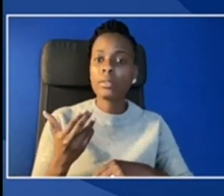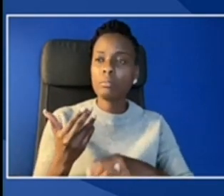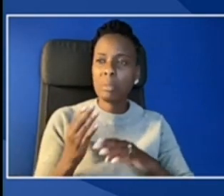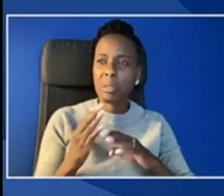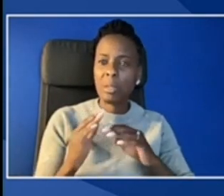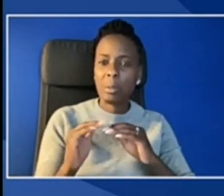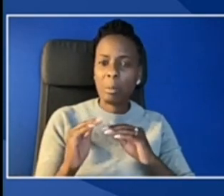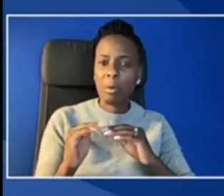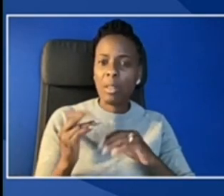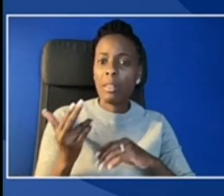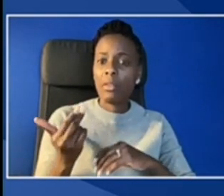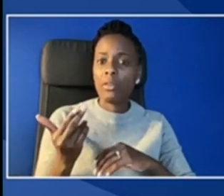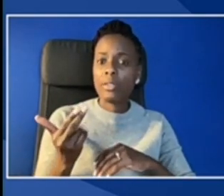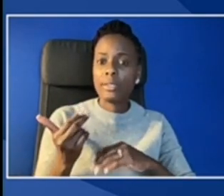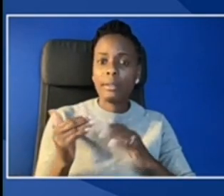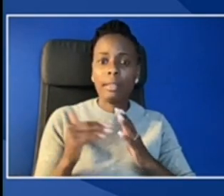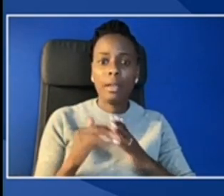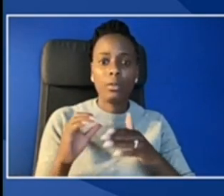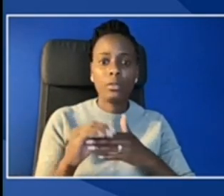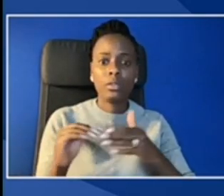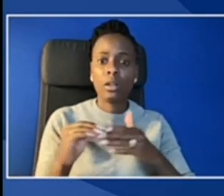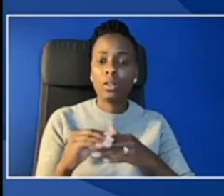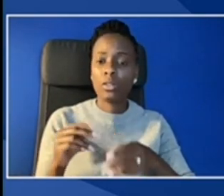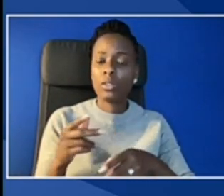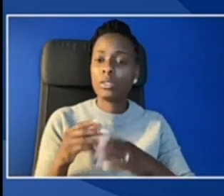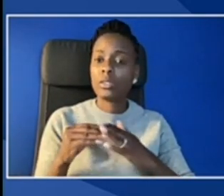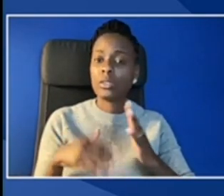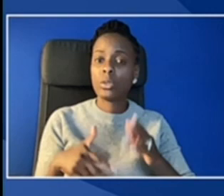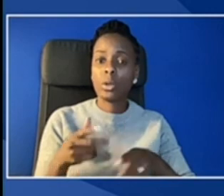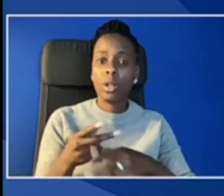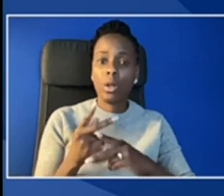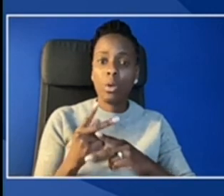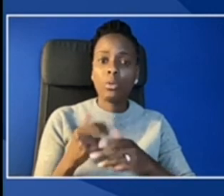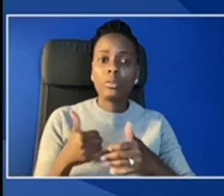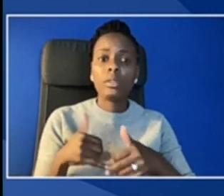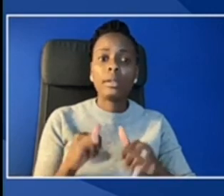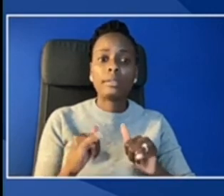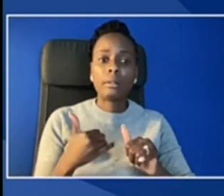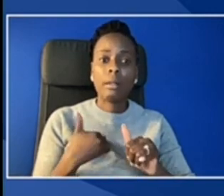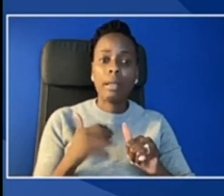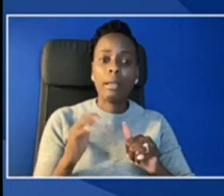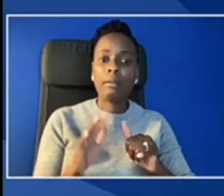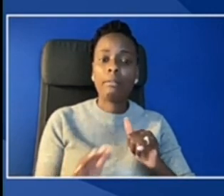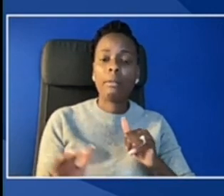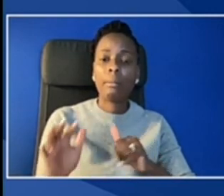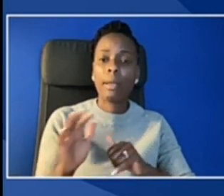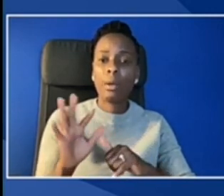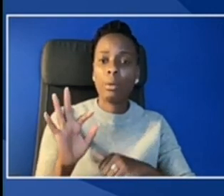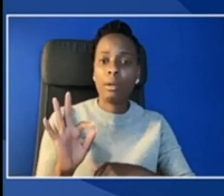student loans and I still have about maybe about another nine years to pay the